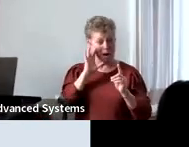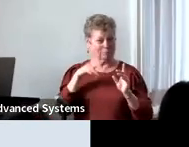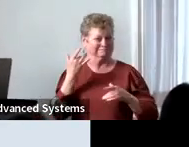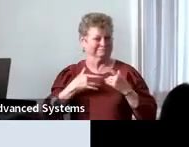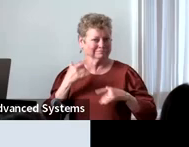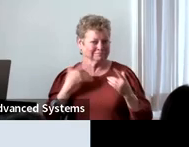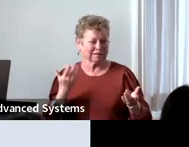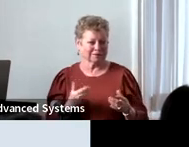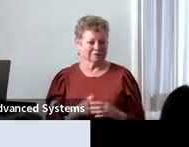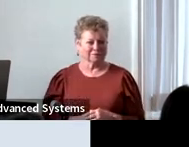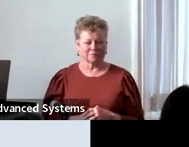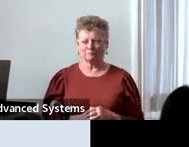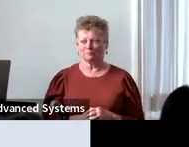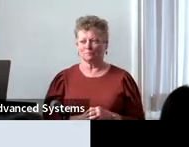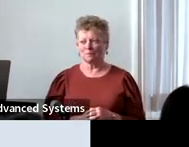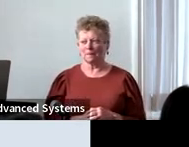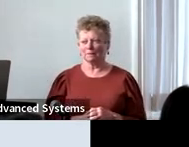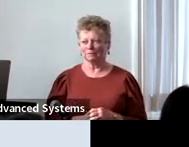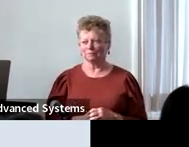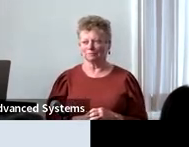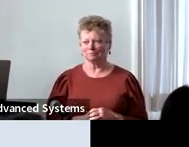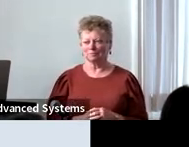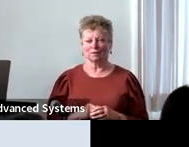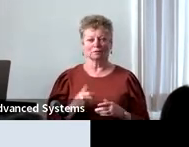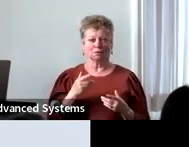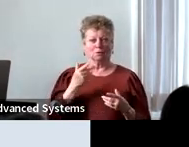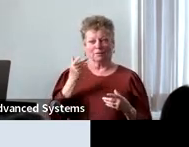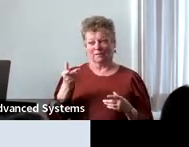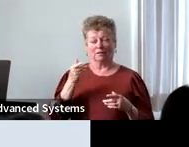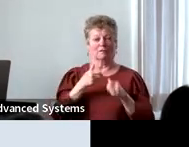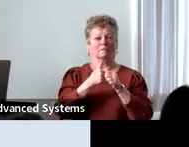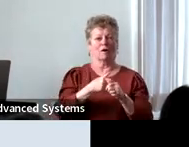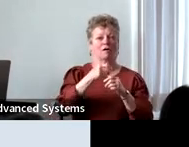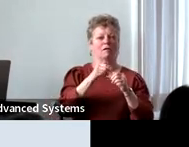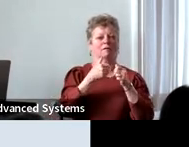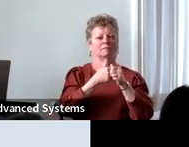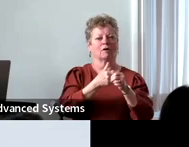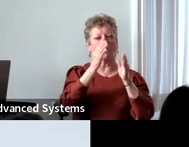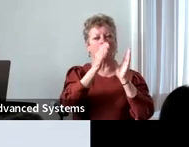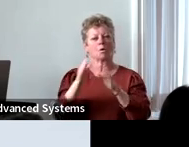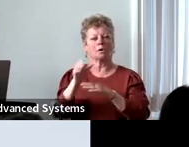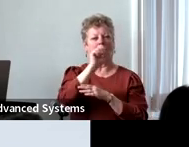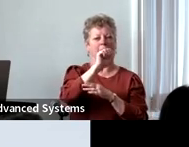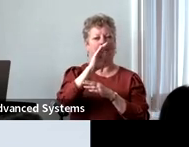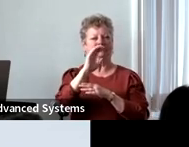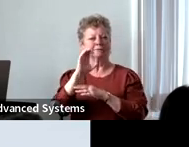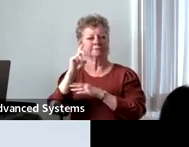but you will see very quickly, and this is addressed alphabetically. We have stories of Nova Scotians broken down